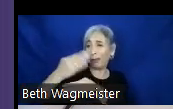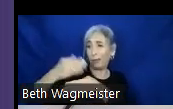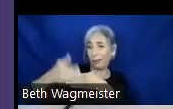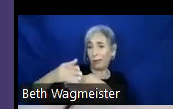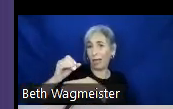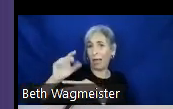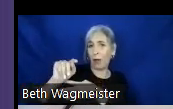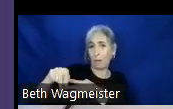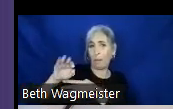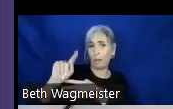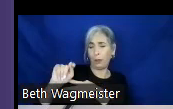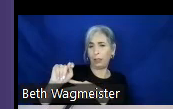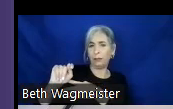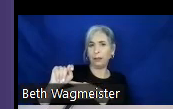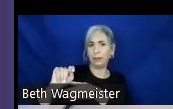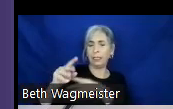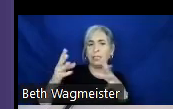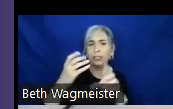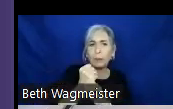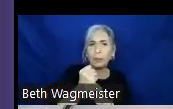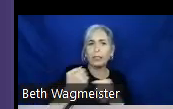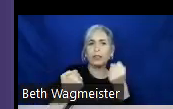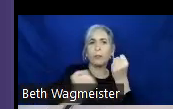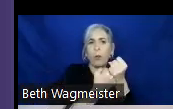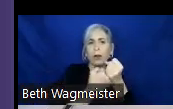In summary, it is about supporting the production of accessible content.